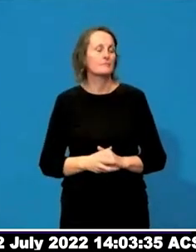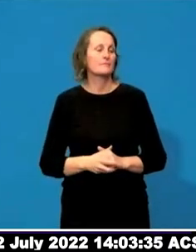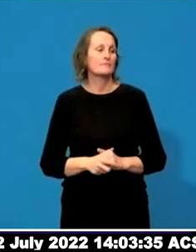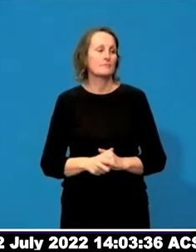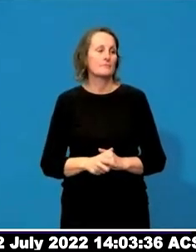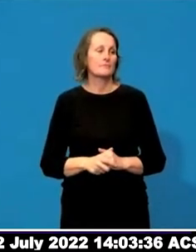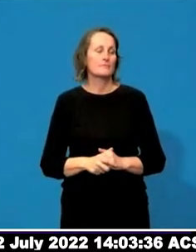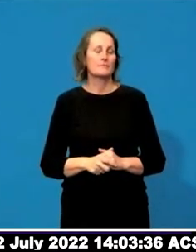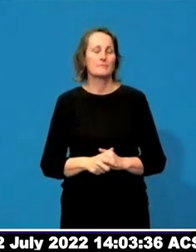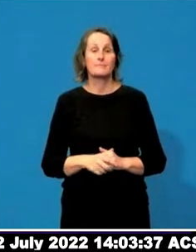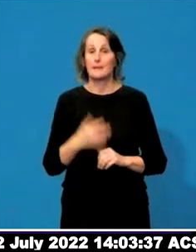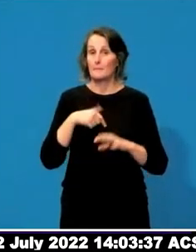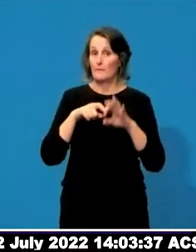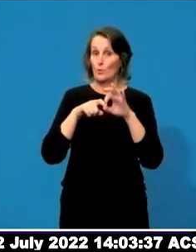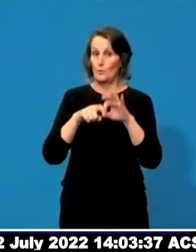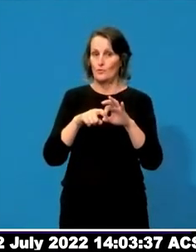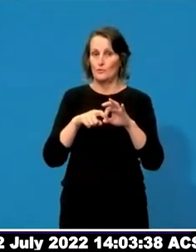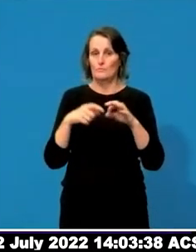I just had a question, Ms McRae.